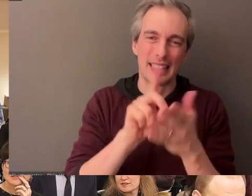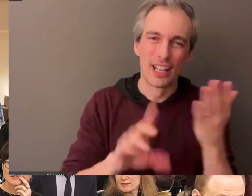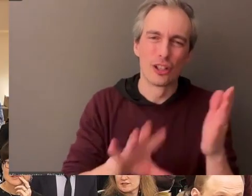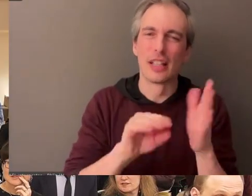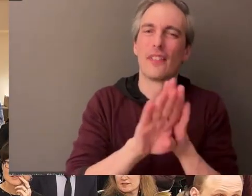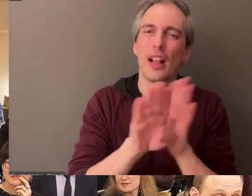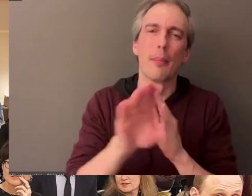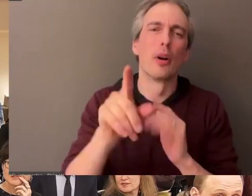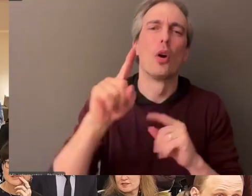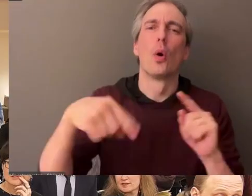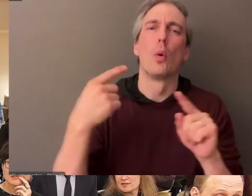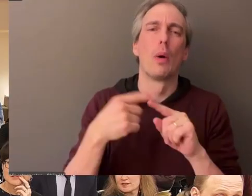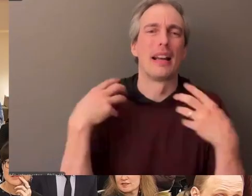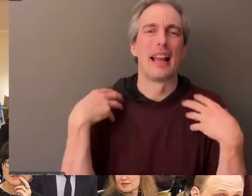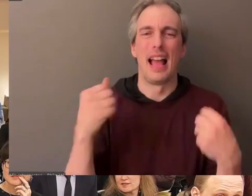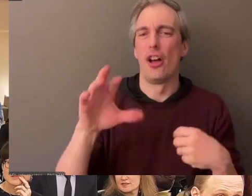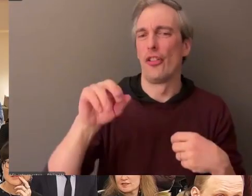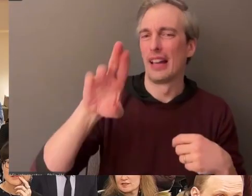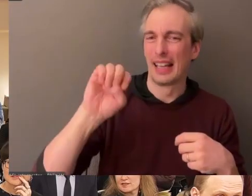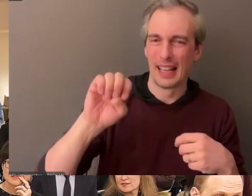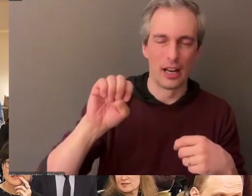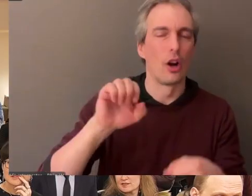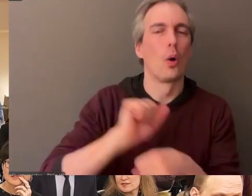Will a design system help address that?